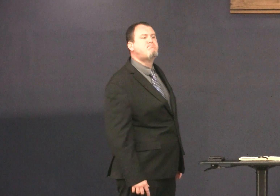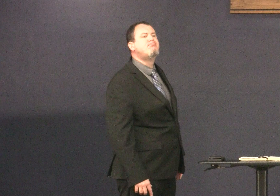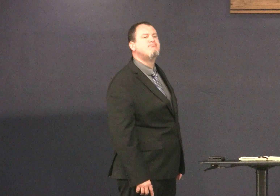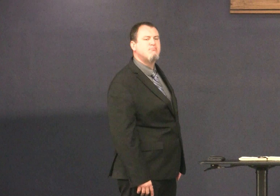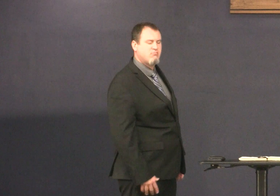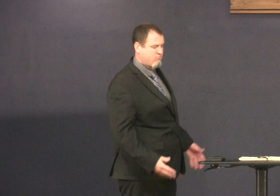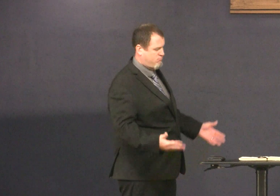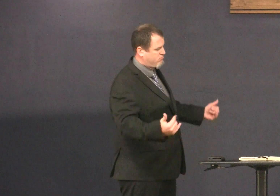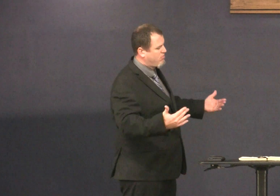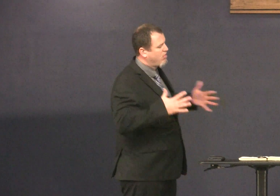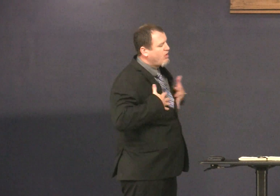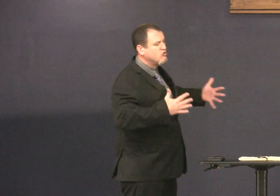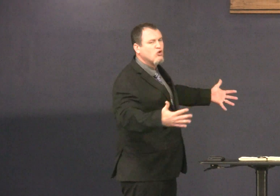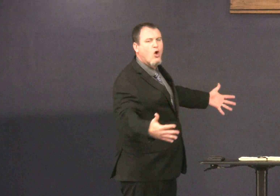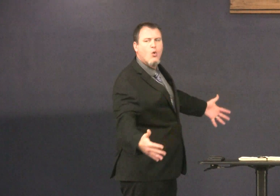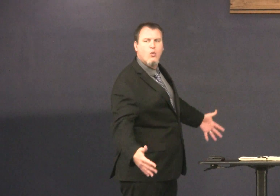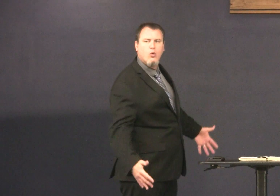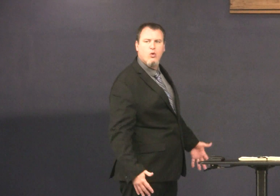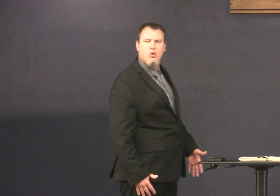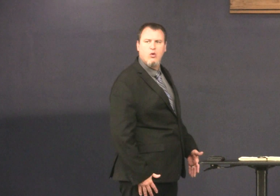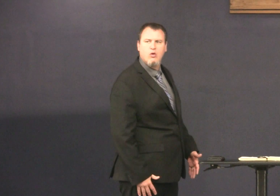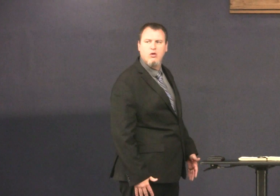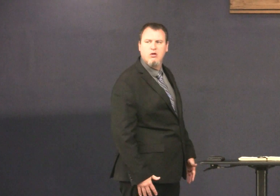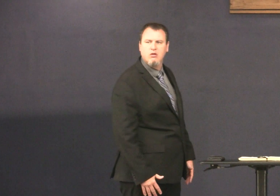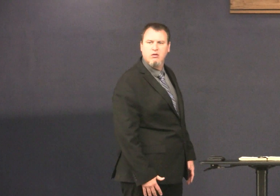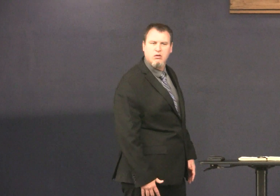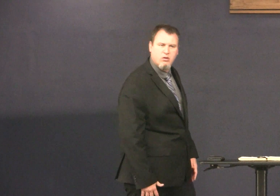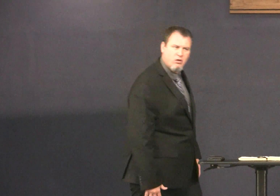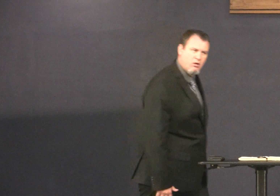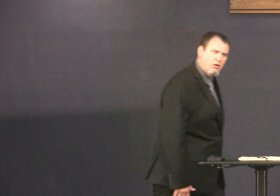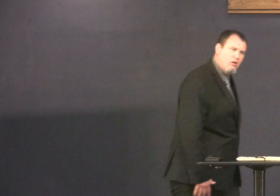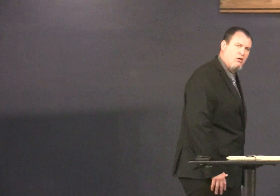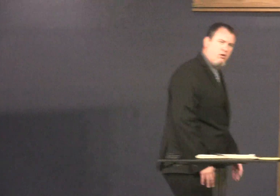Goliath Scott's scoffs at him and says come on let's go